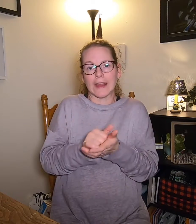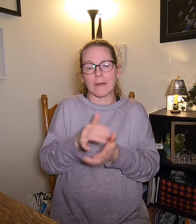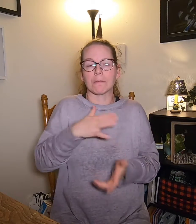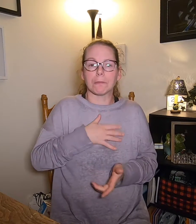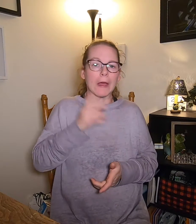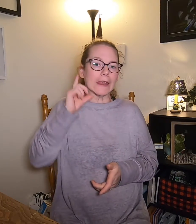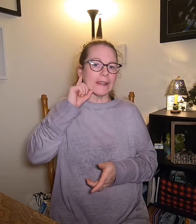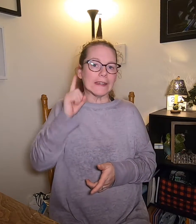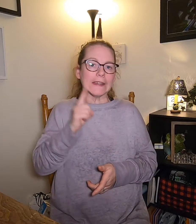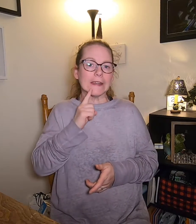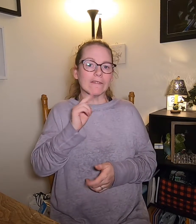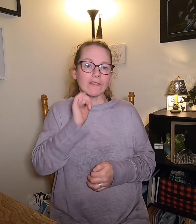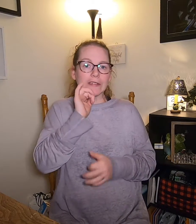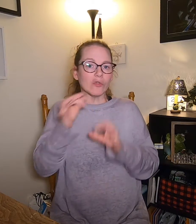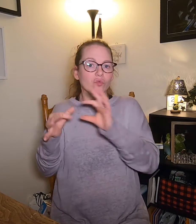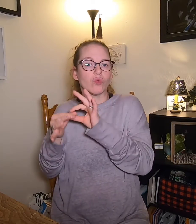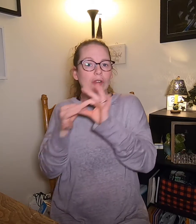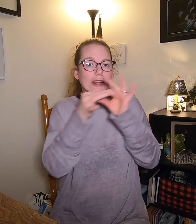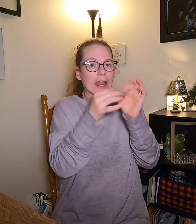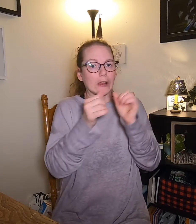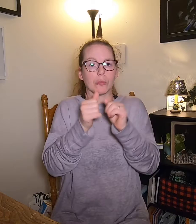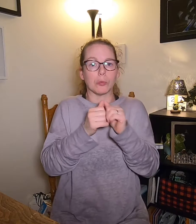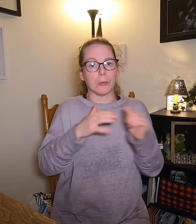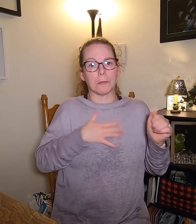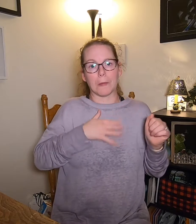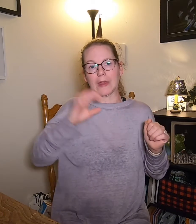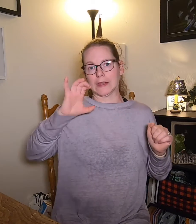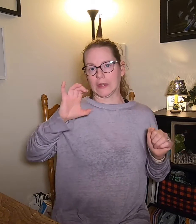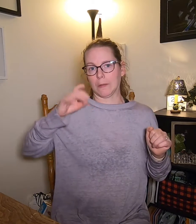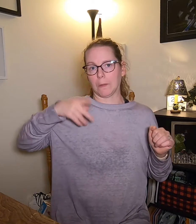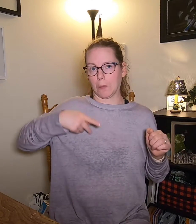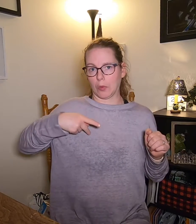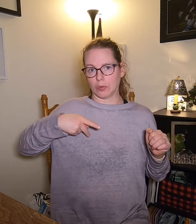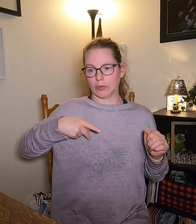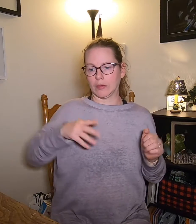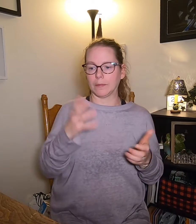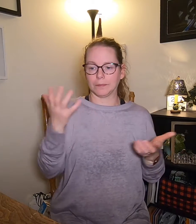my deafness is related to my cerebral palsy